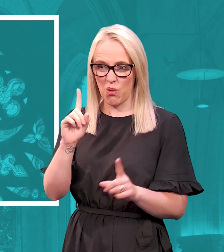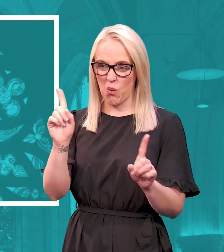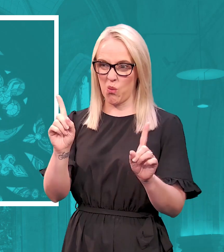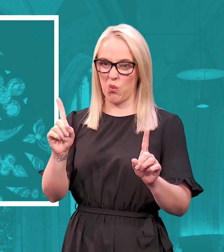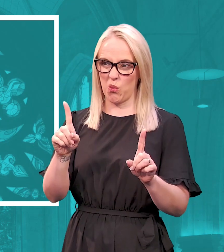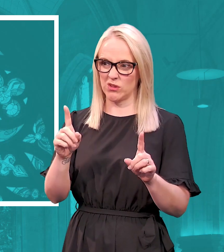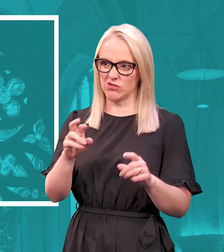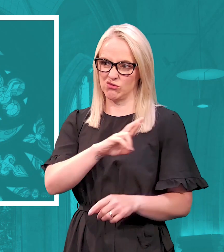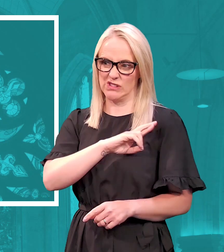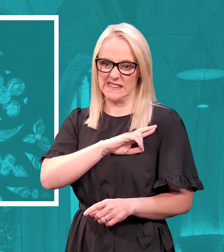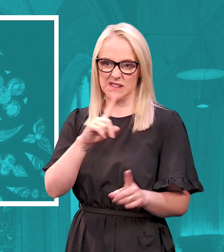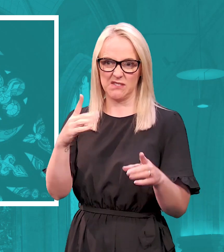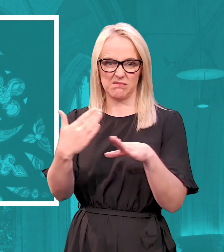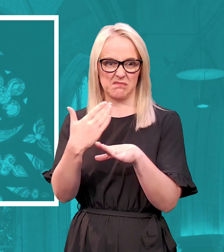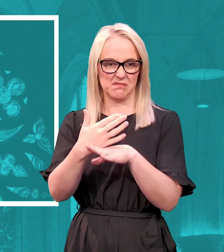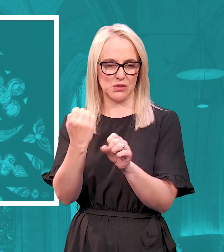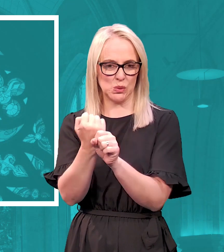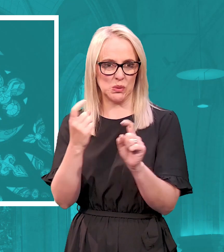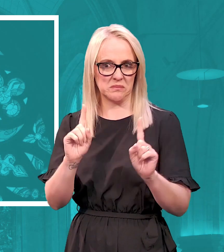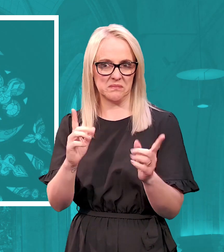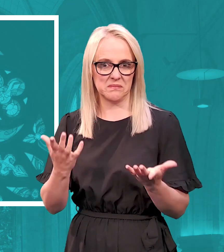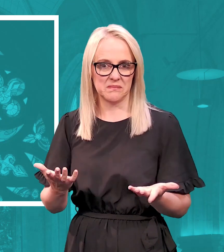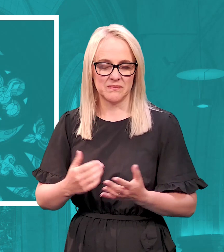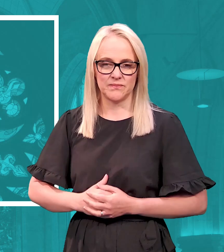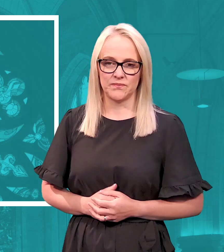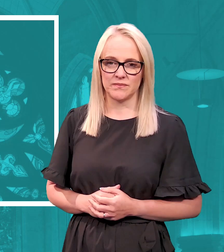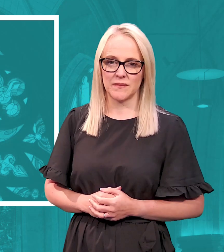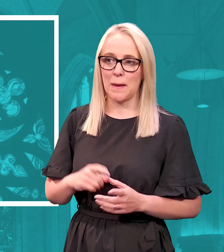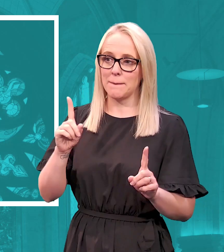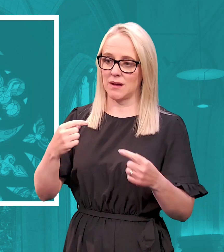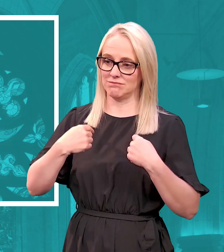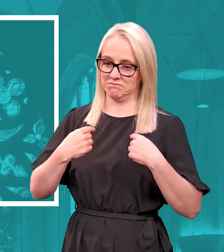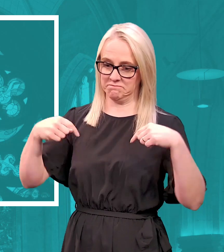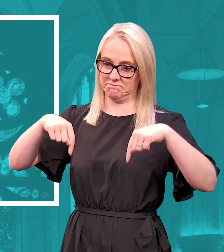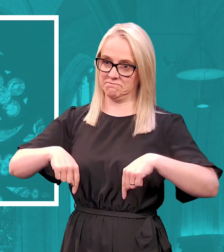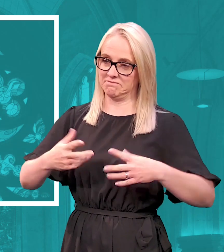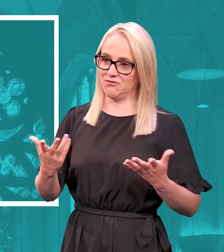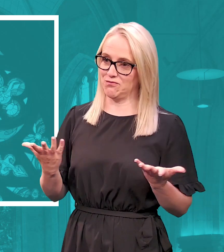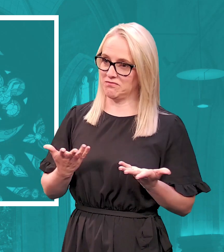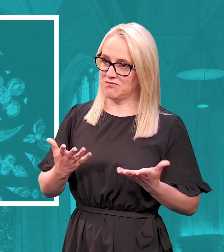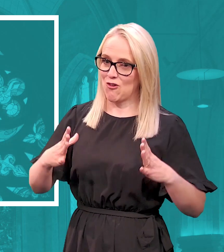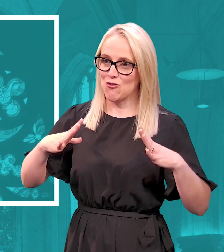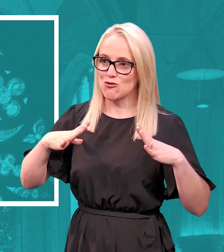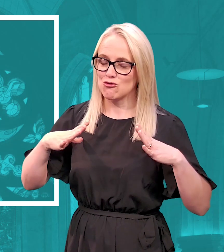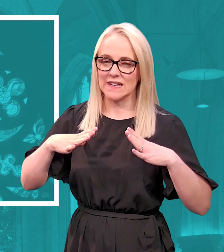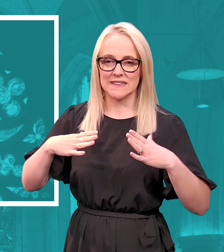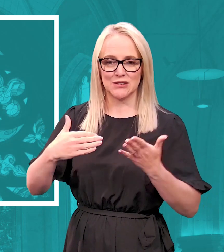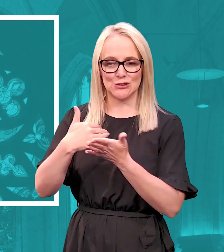or even its existence. Yet here I stand, ready to share this year's report,